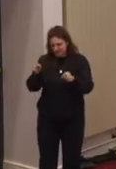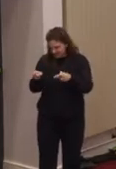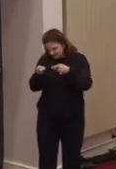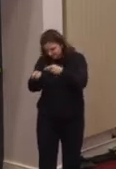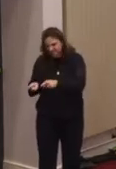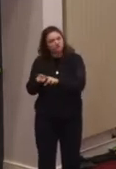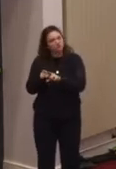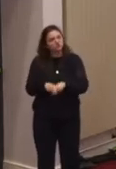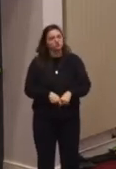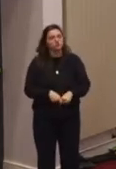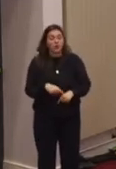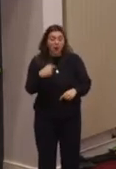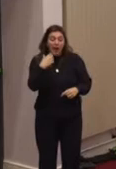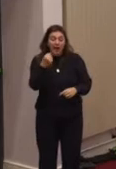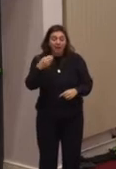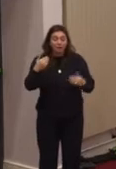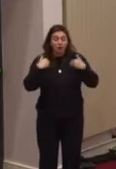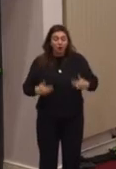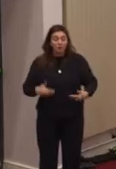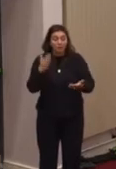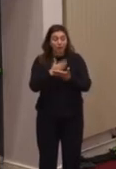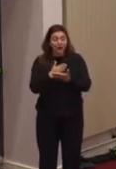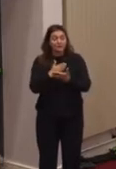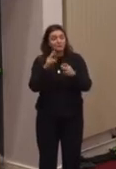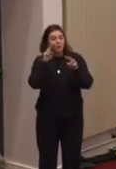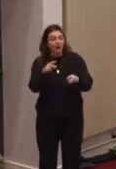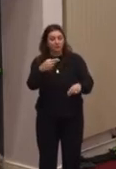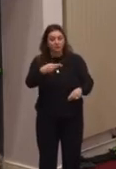are separated from their supportive networks, whether that be their peer networks, their